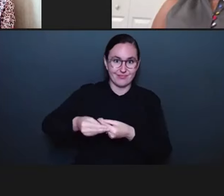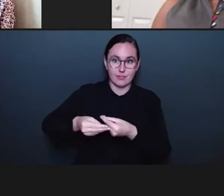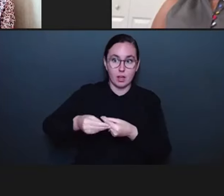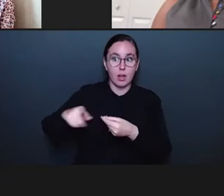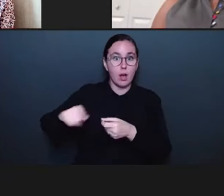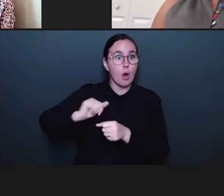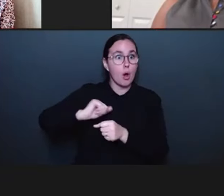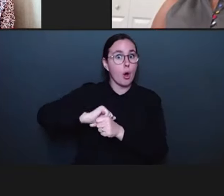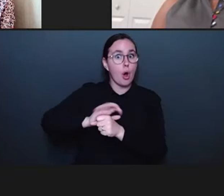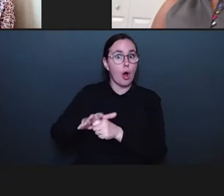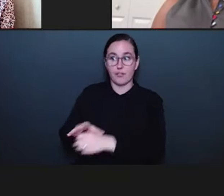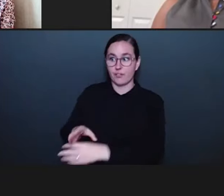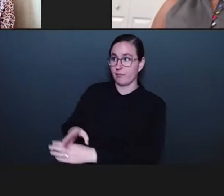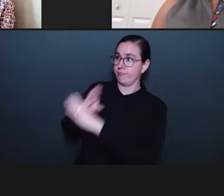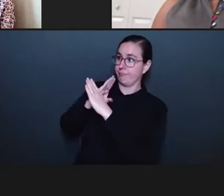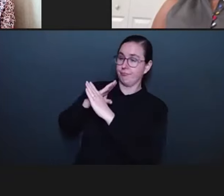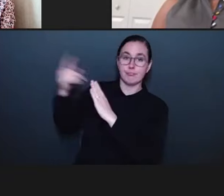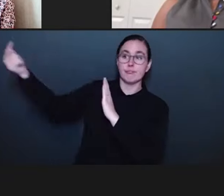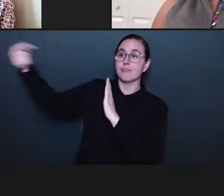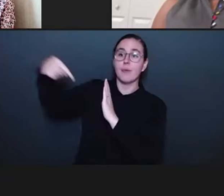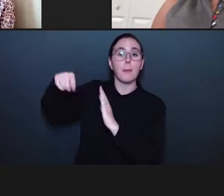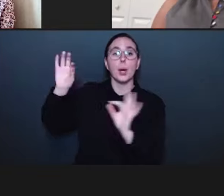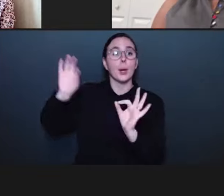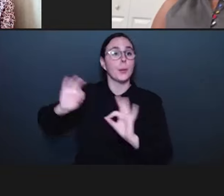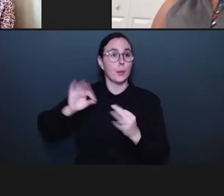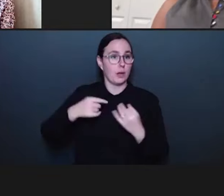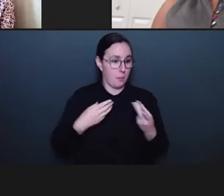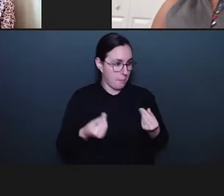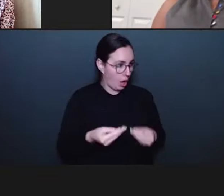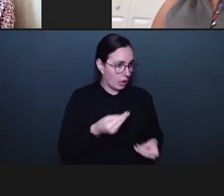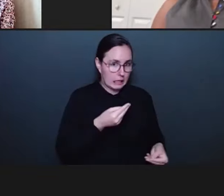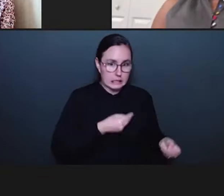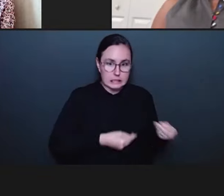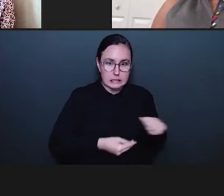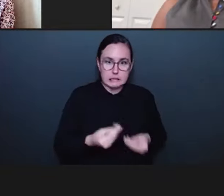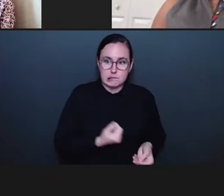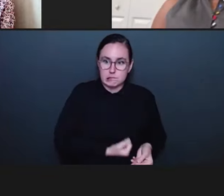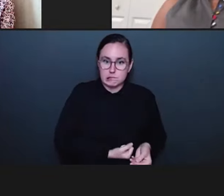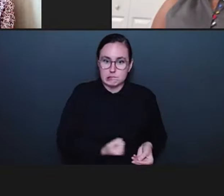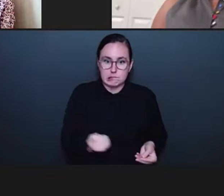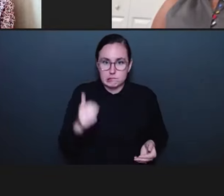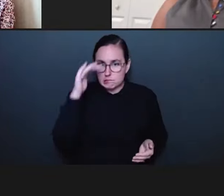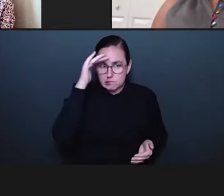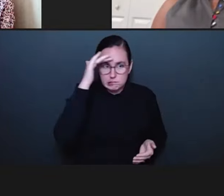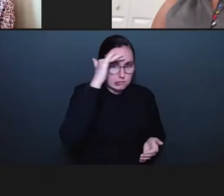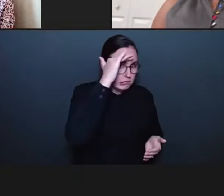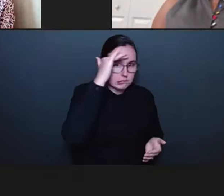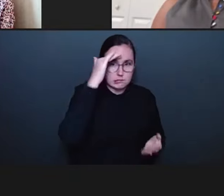completely. Look at our small nature, so when the hurricanes come through, yes, it may hit one area,